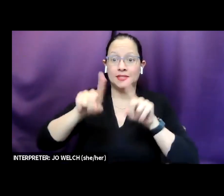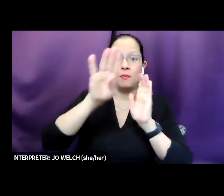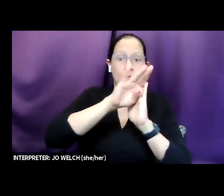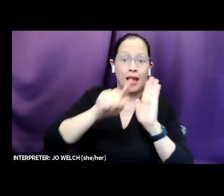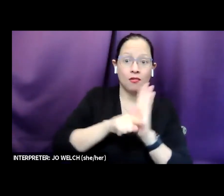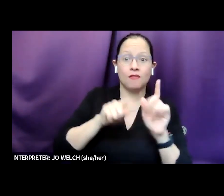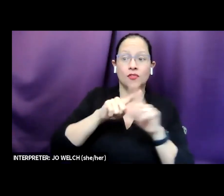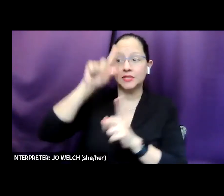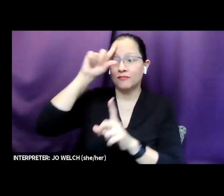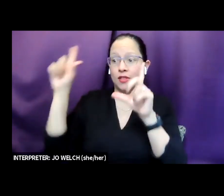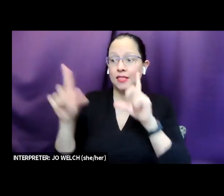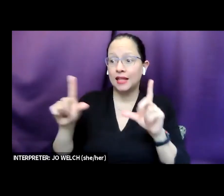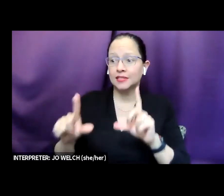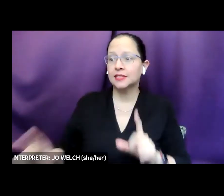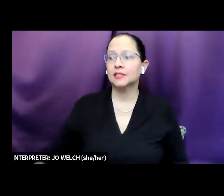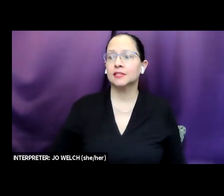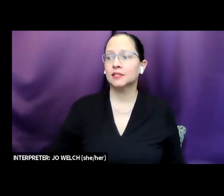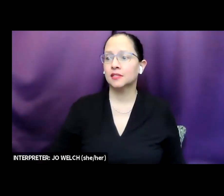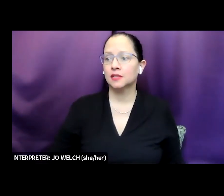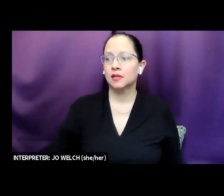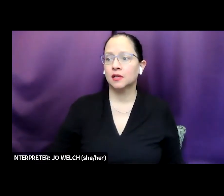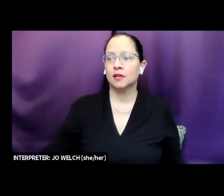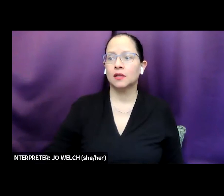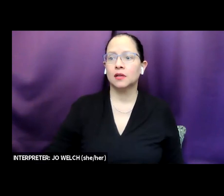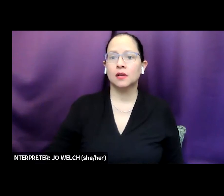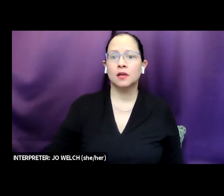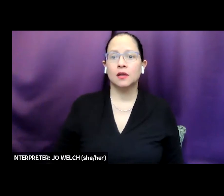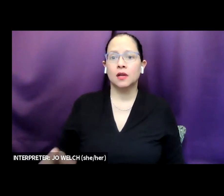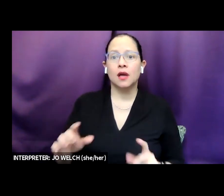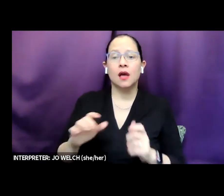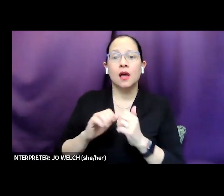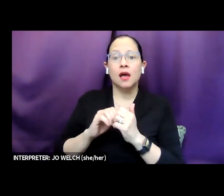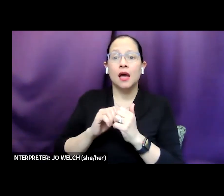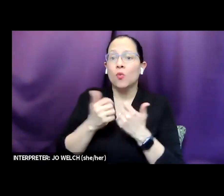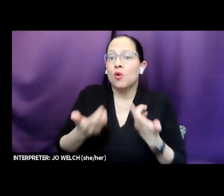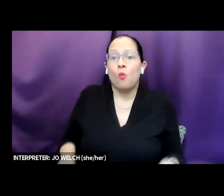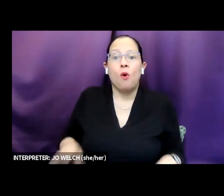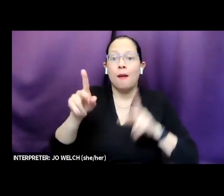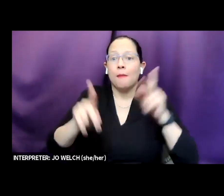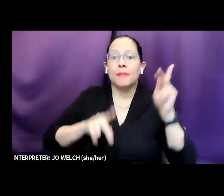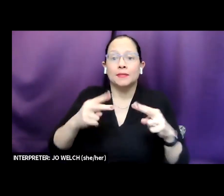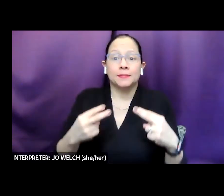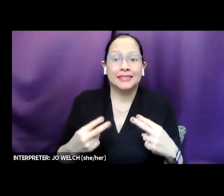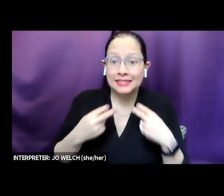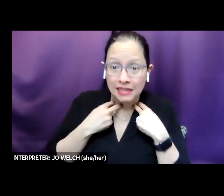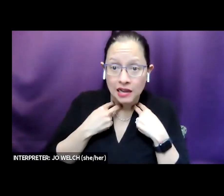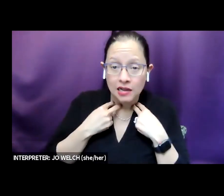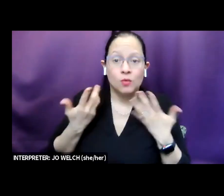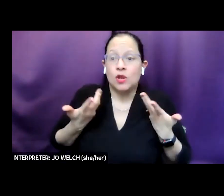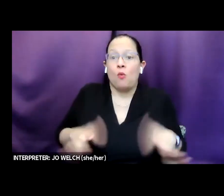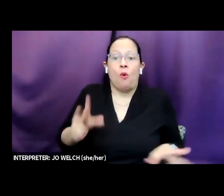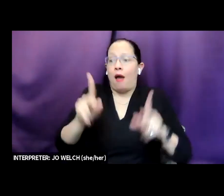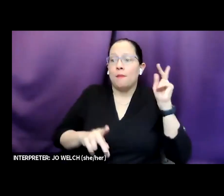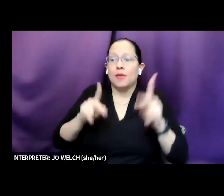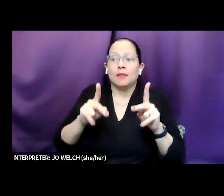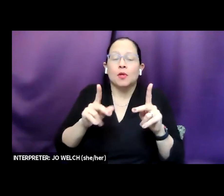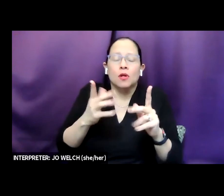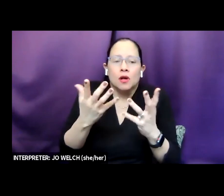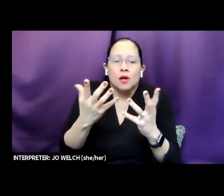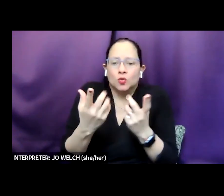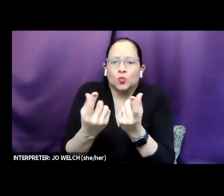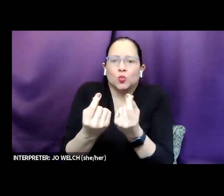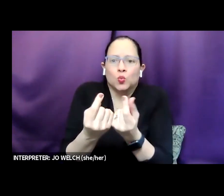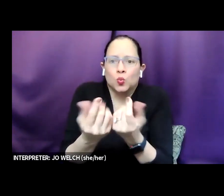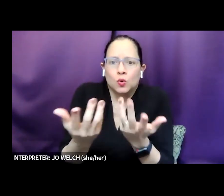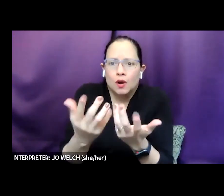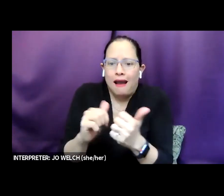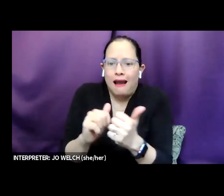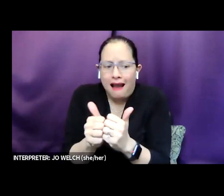help us curate information rather than get stuck in the muck in the mire of reactionary content moderation. There is always going to be somebody wrong on the internet.